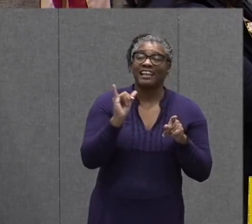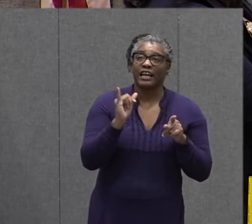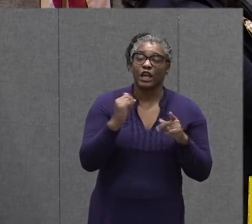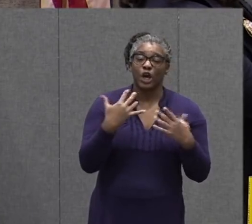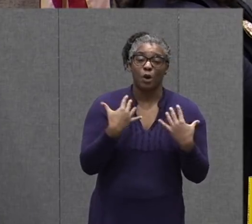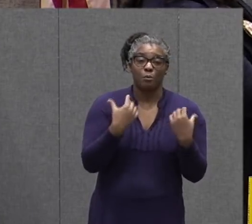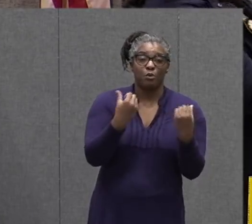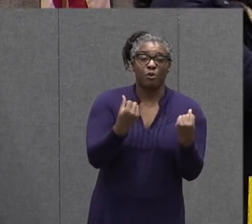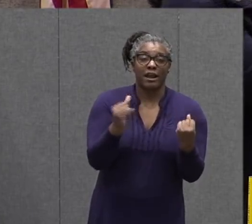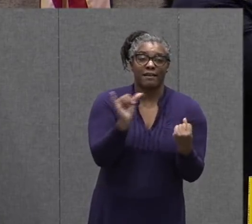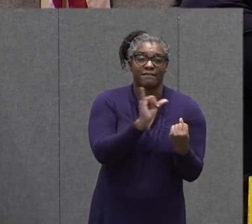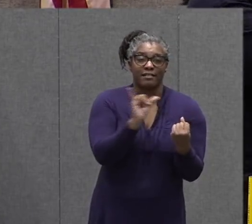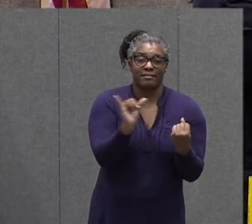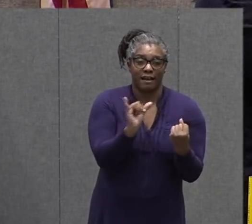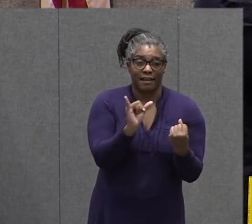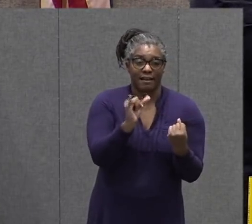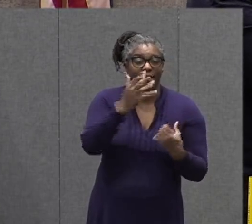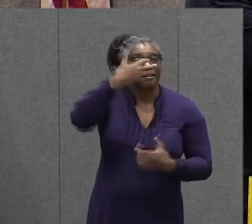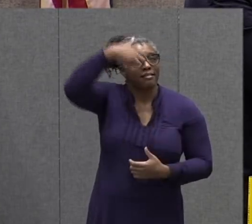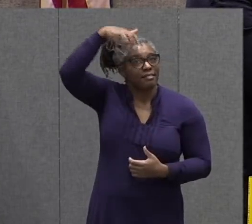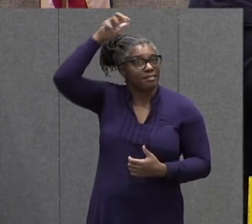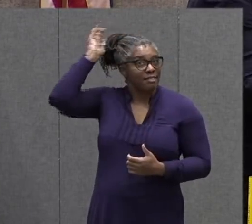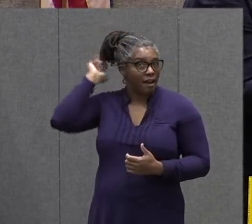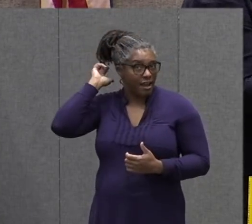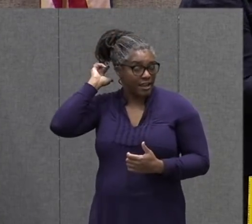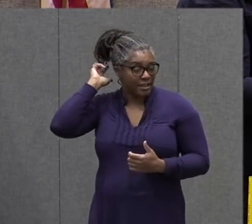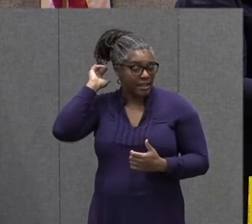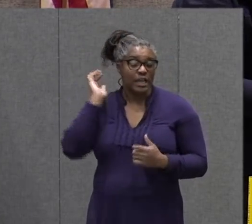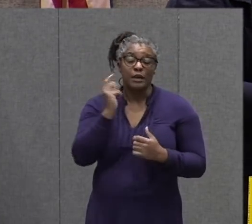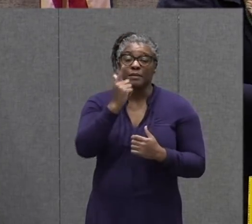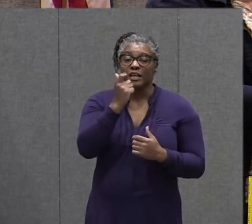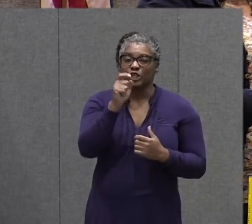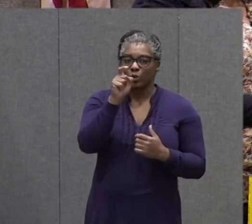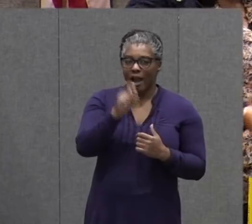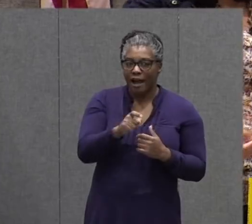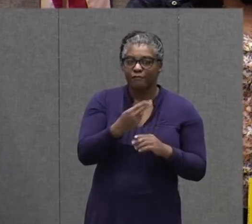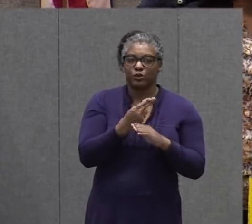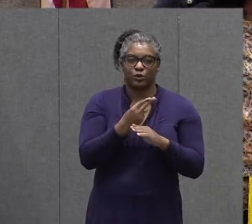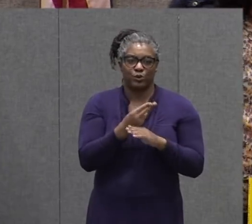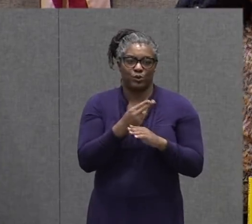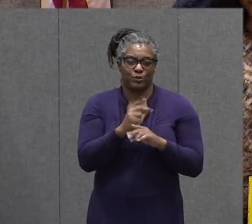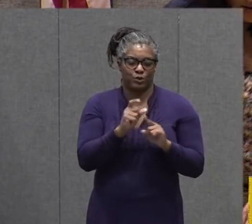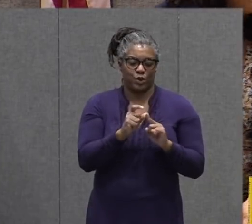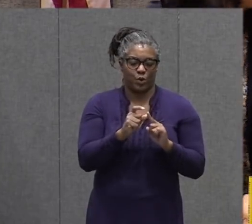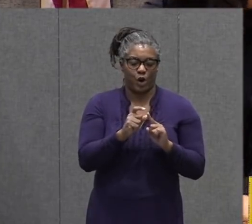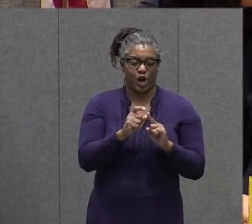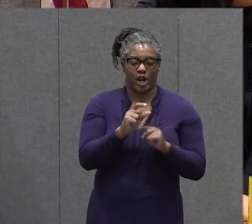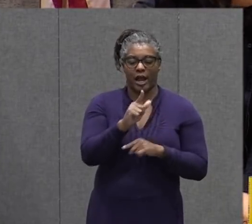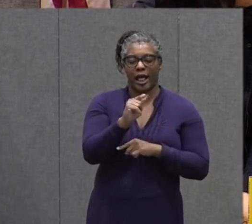[Miss Martindale] Okay. [Miss Garcia] Because you need to use words, like or as, [Miss Garcia] Yeah. [Miss Martindale] I can even substitute as and say,